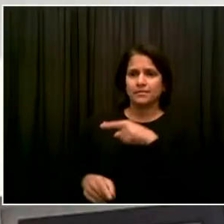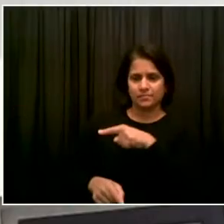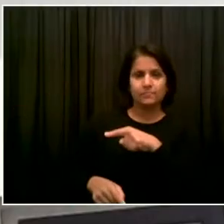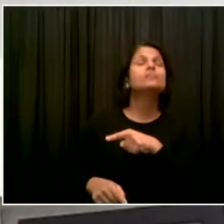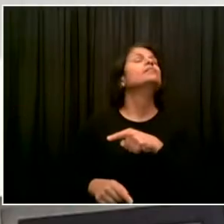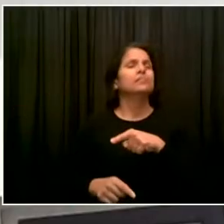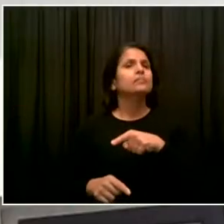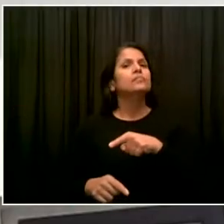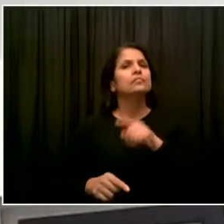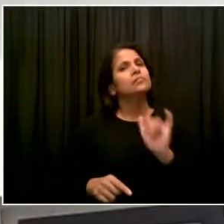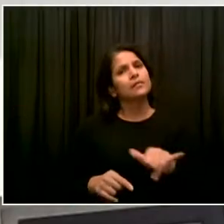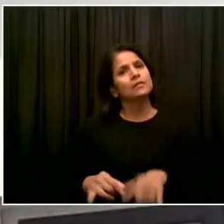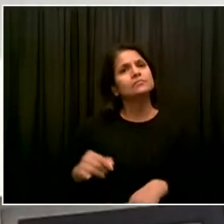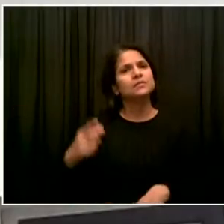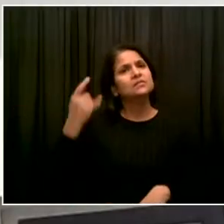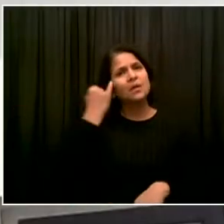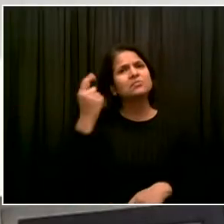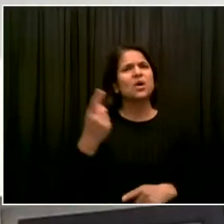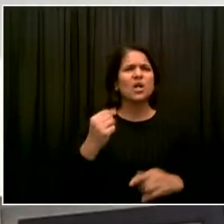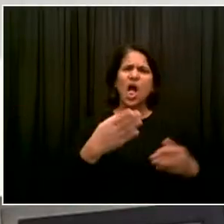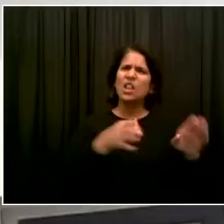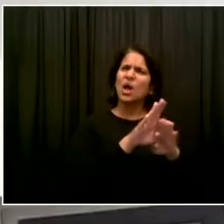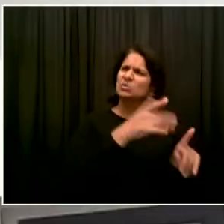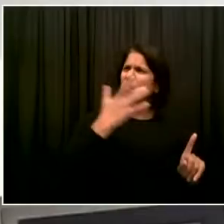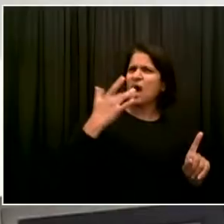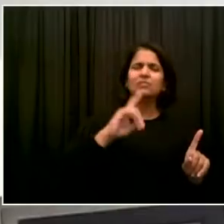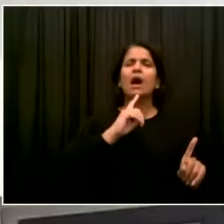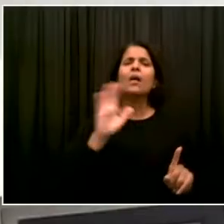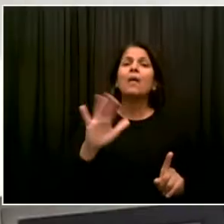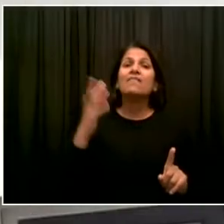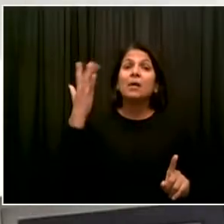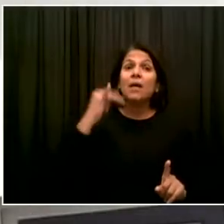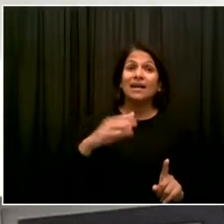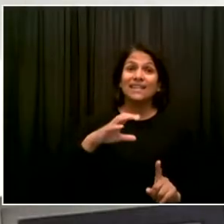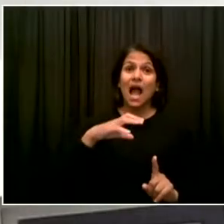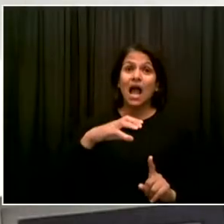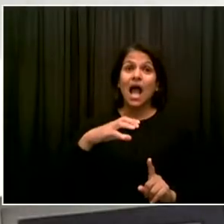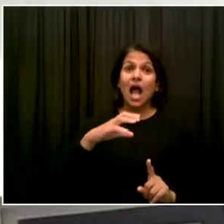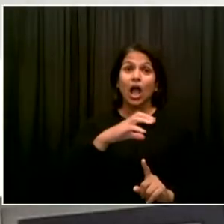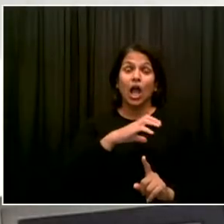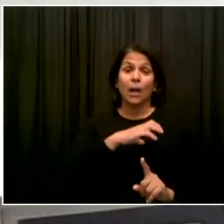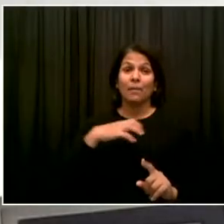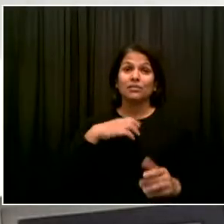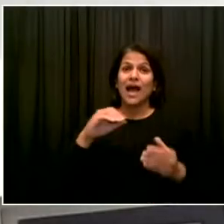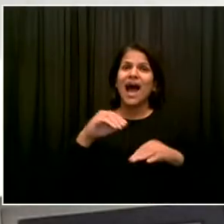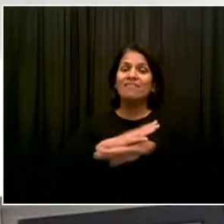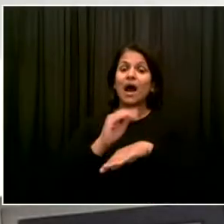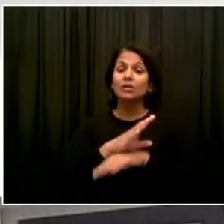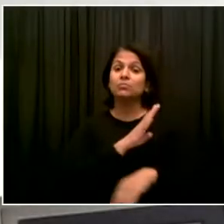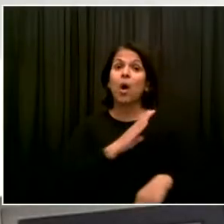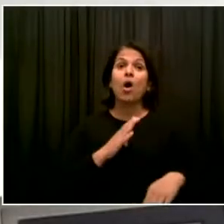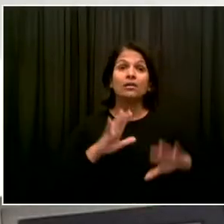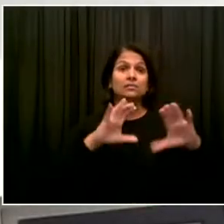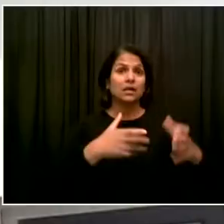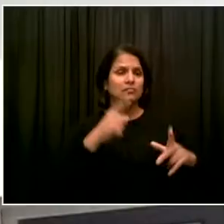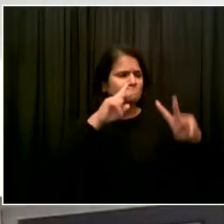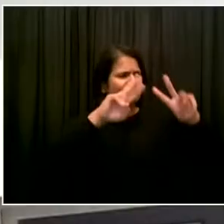WHEN SOMEONE SAYS WE CLOSED THIS FIGHT AND